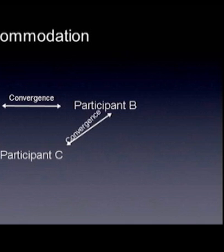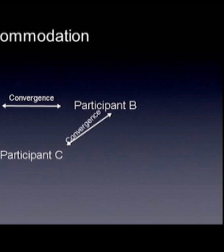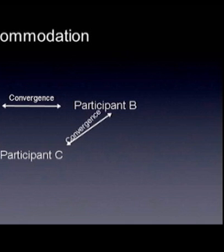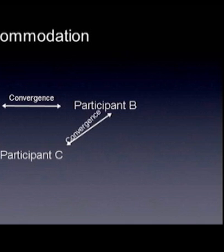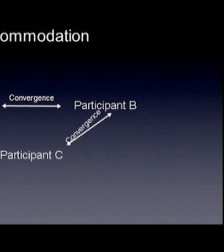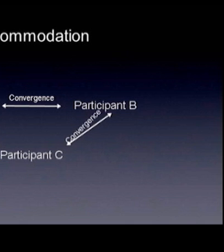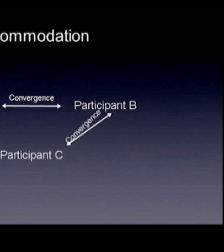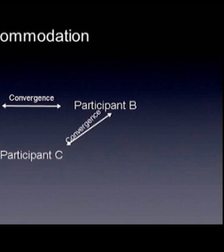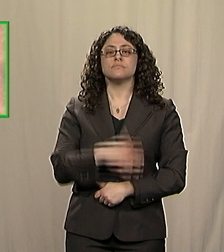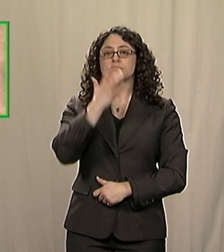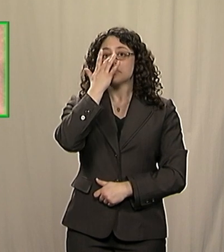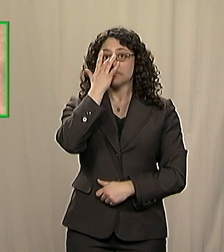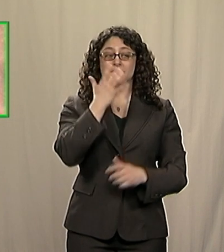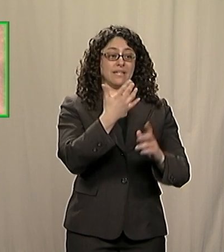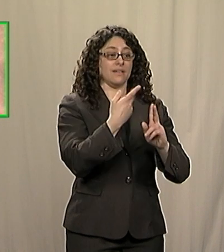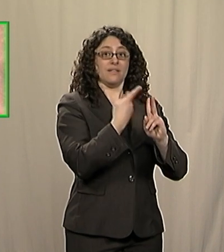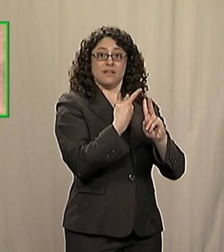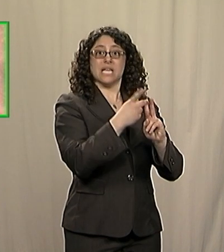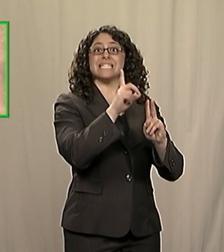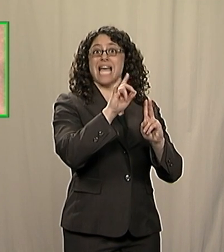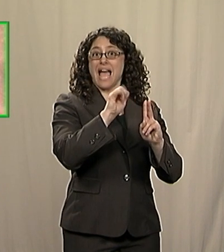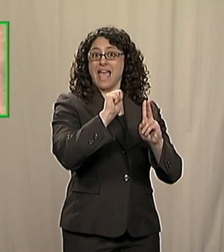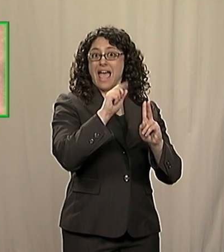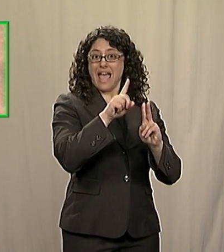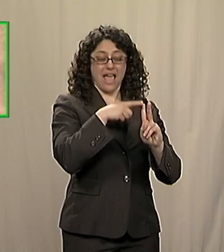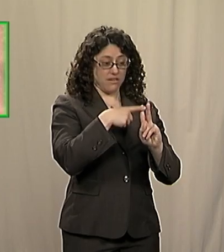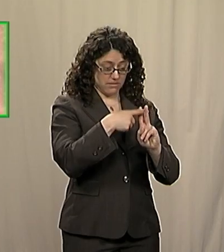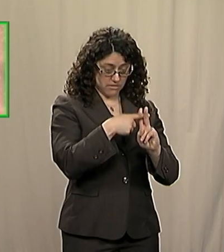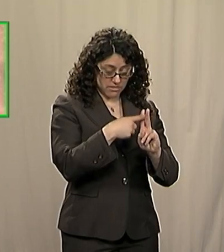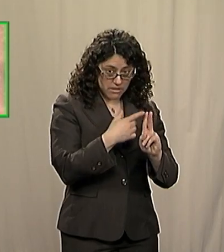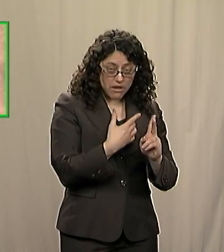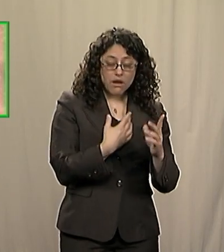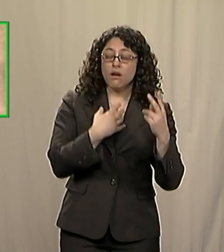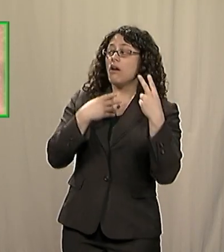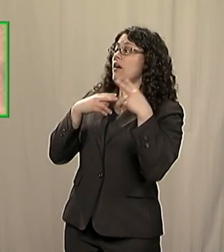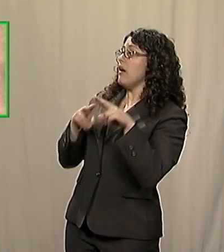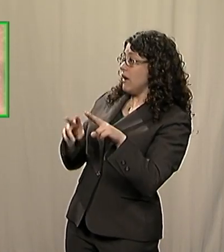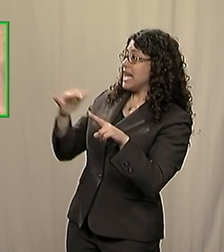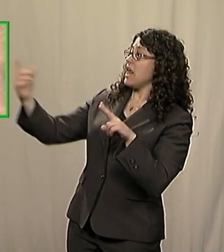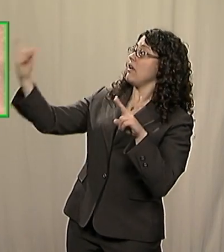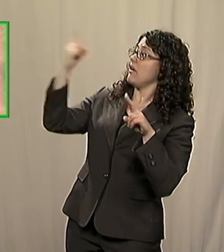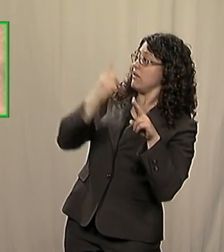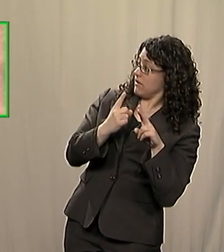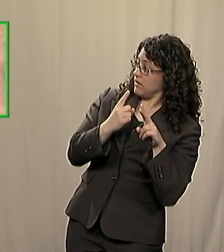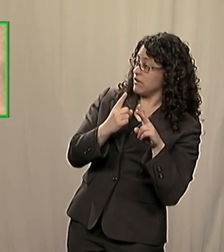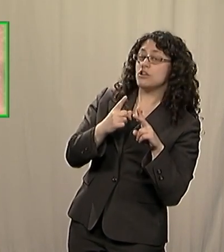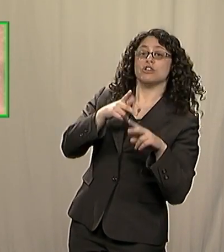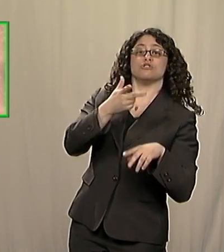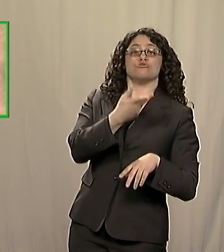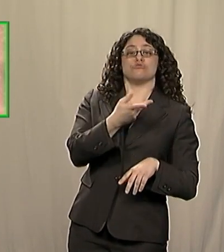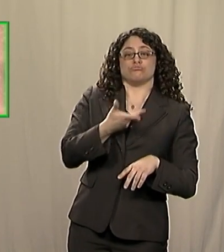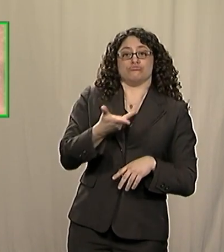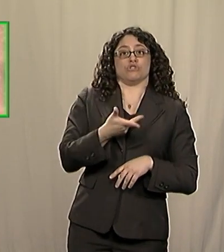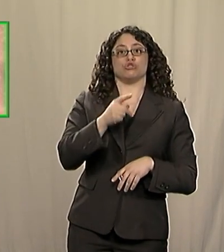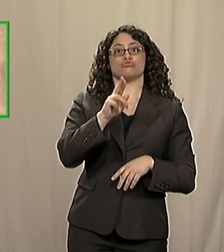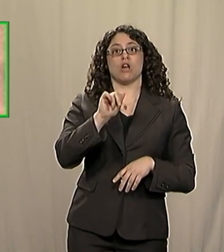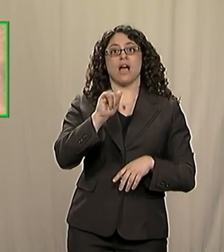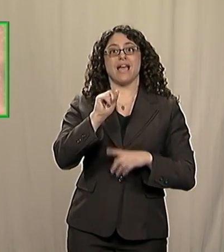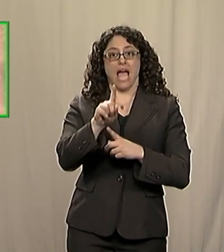So we went from having a Diad to a Triad. And it's because of this convergence, maintenance, and divergence that allows this to happen.